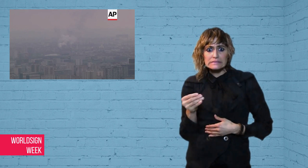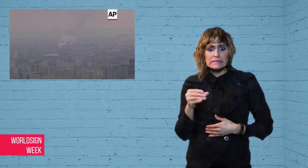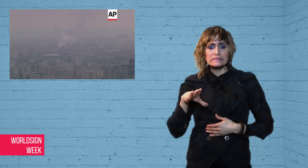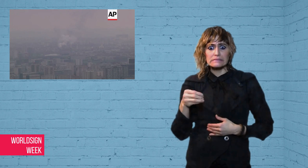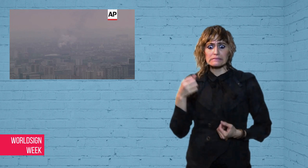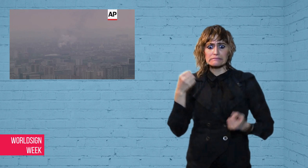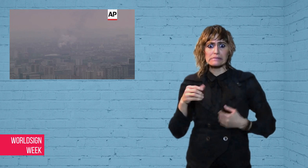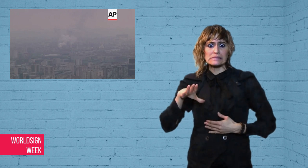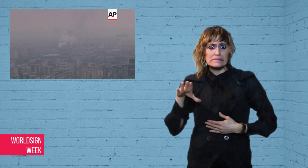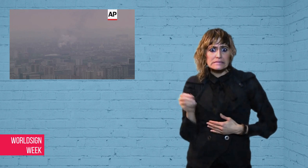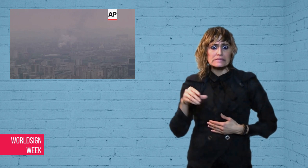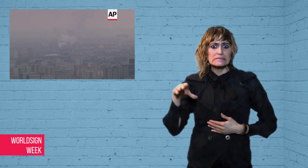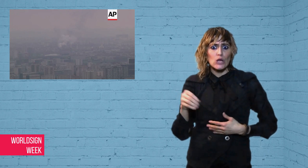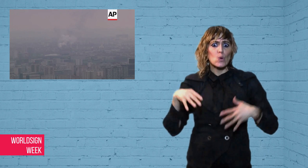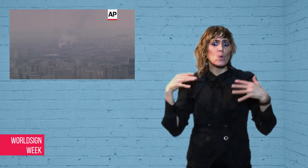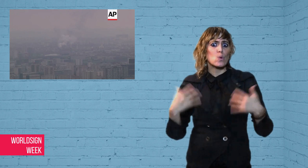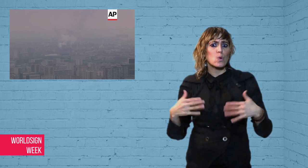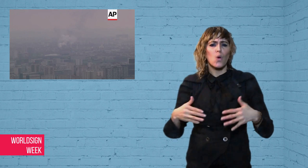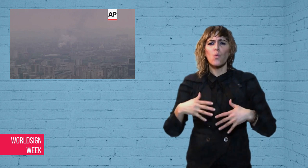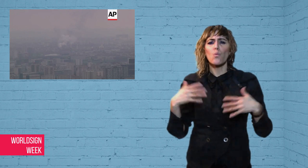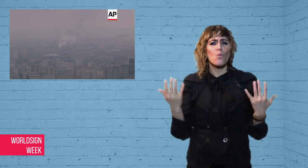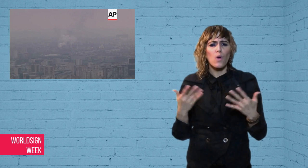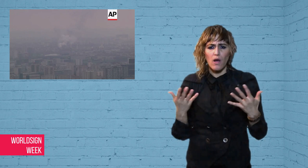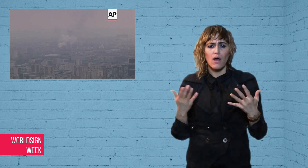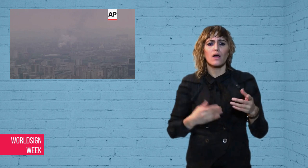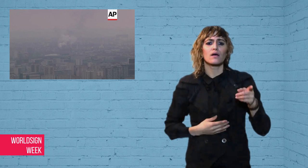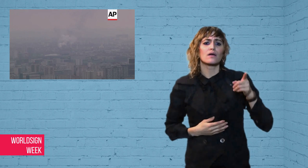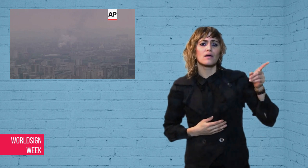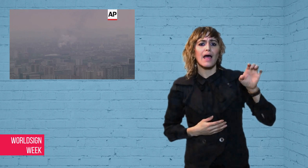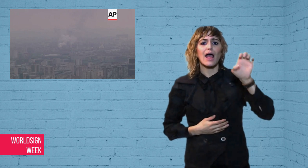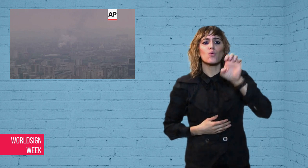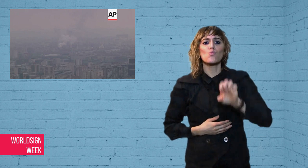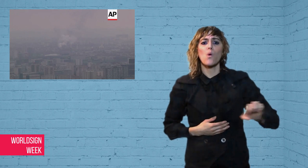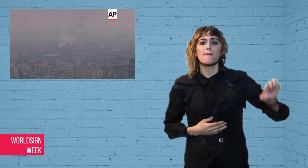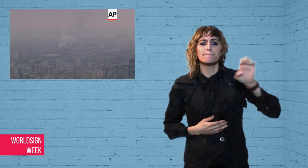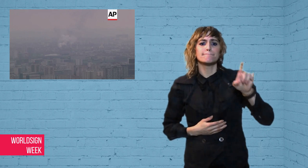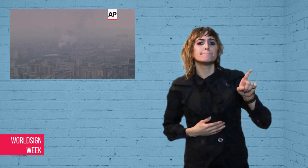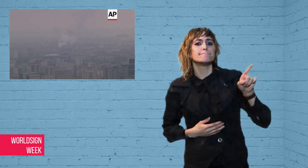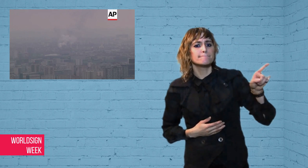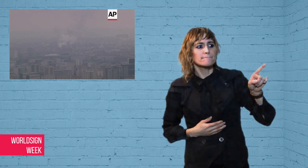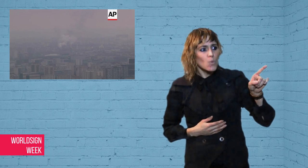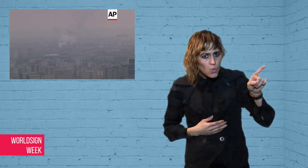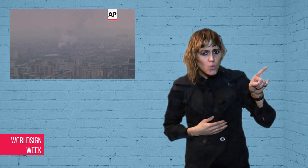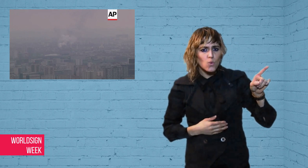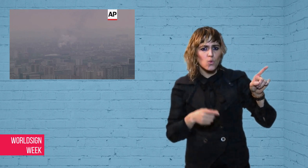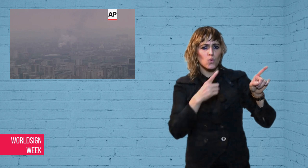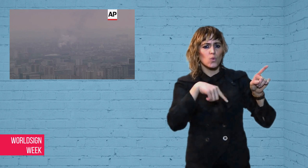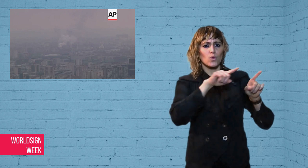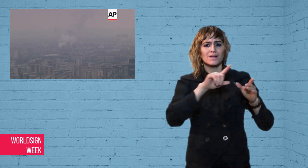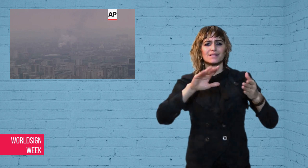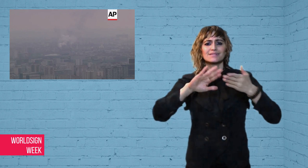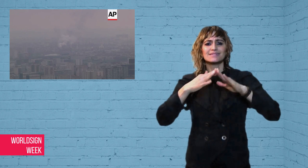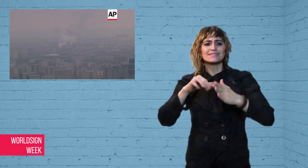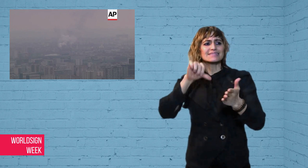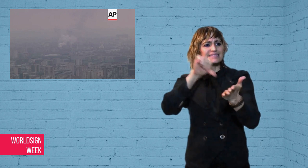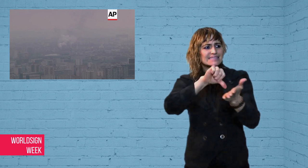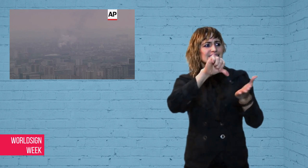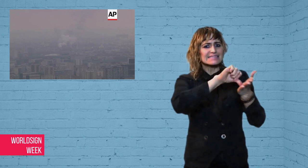Currently, most of the diesel cars in the world